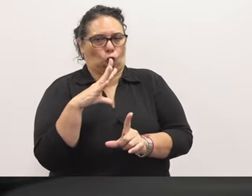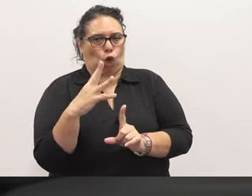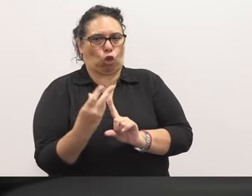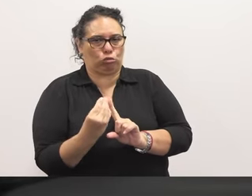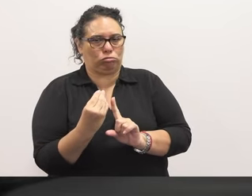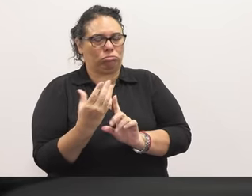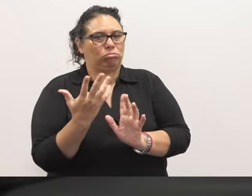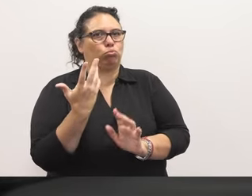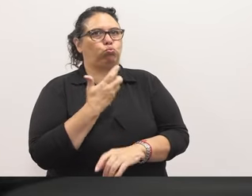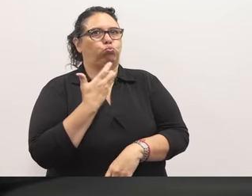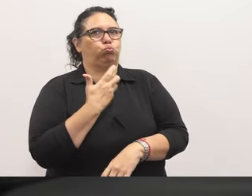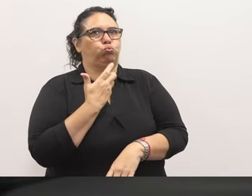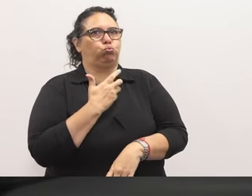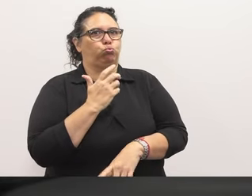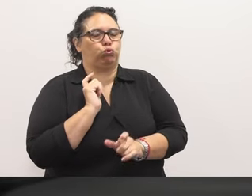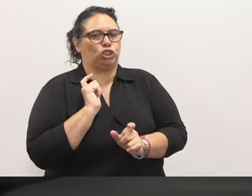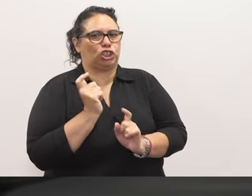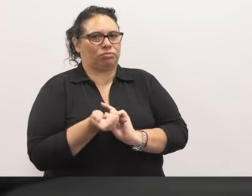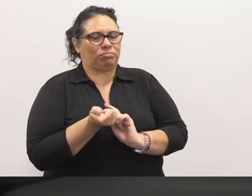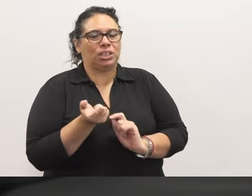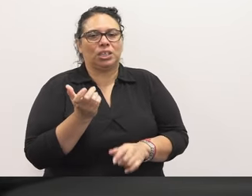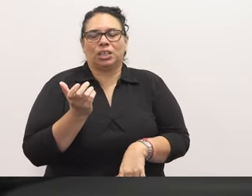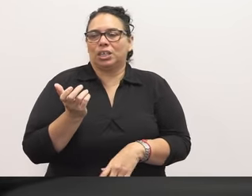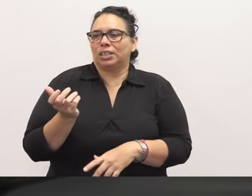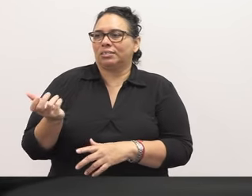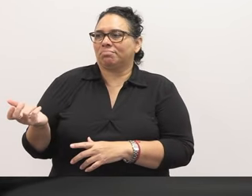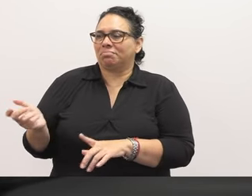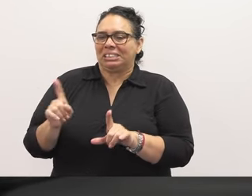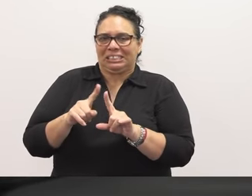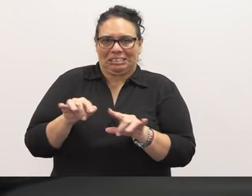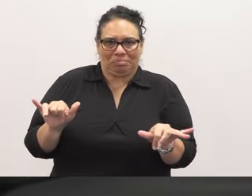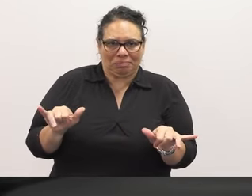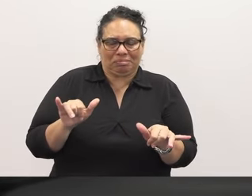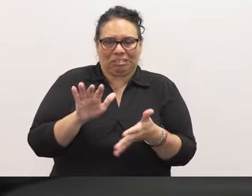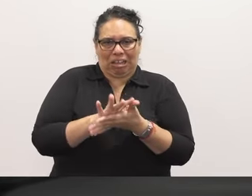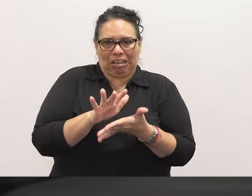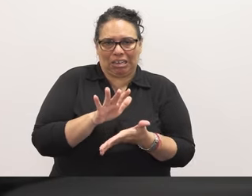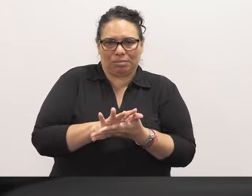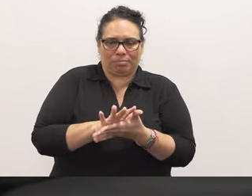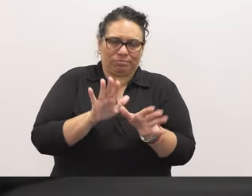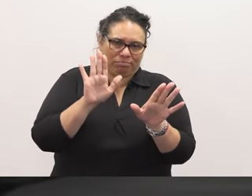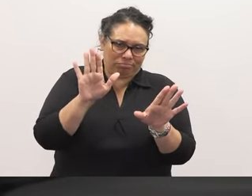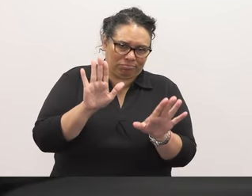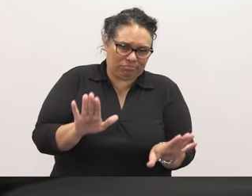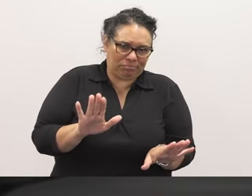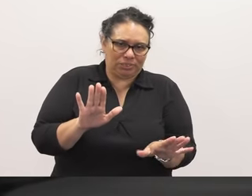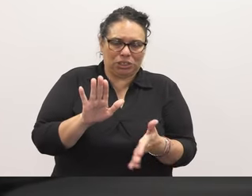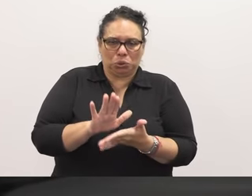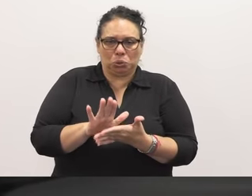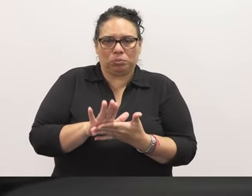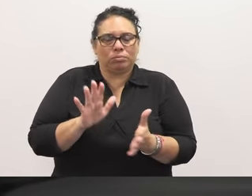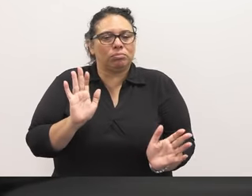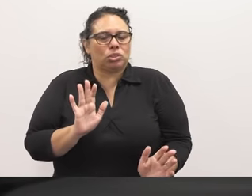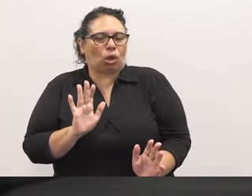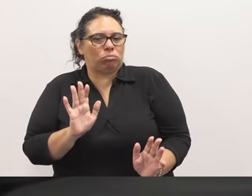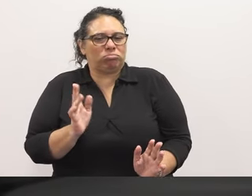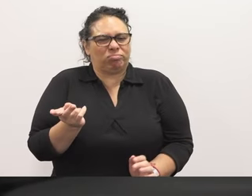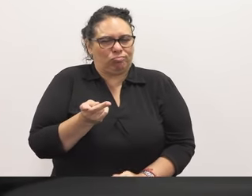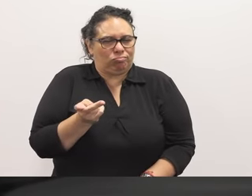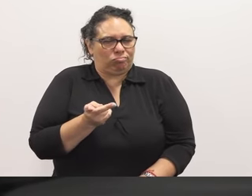in tandem with the academic excellence at the school. So those two things work hand in hand together.